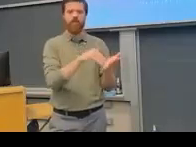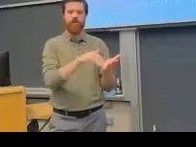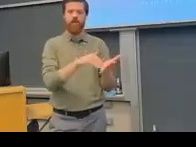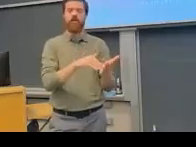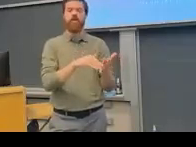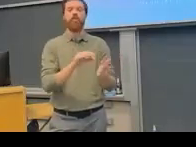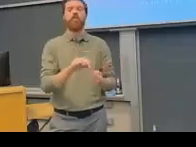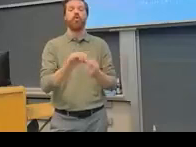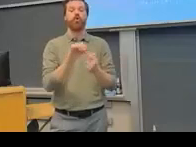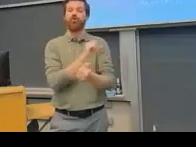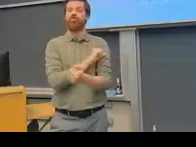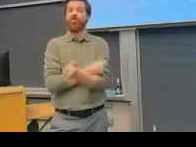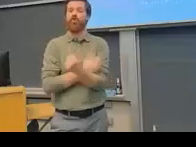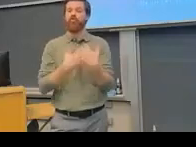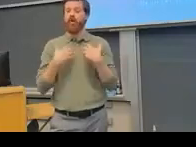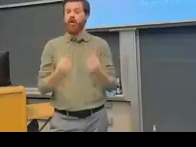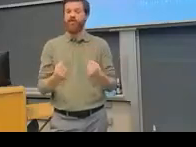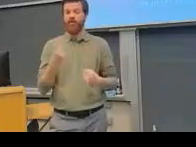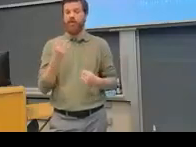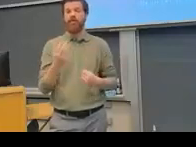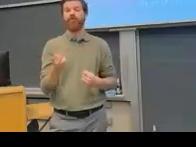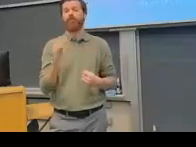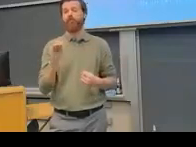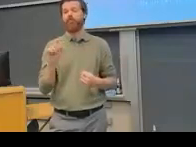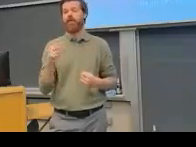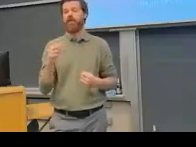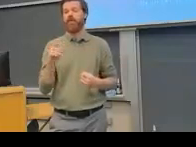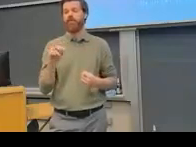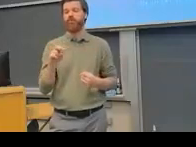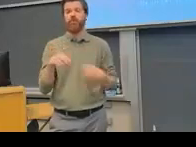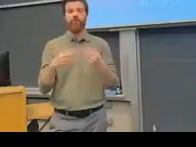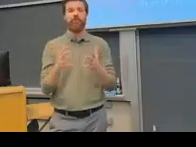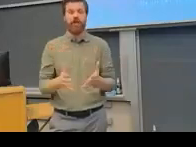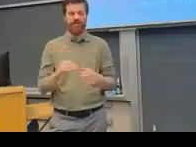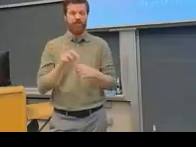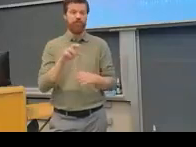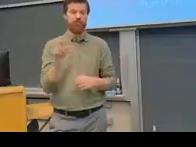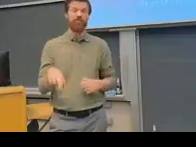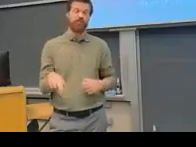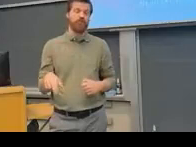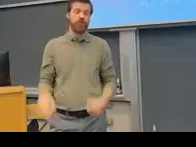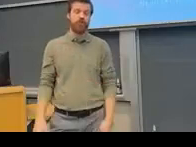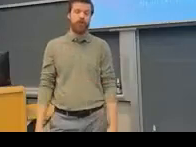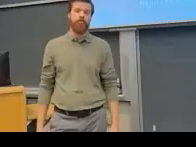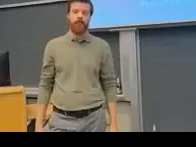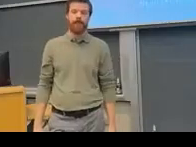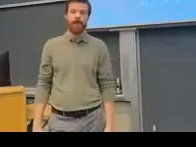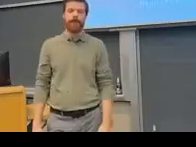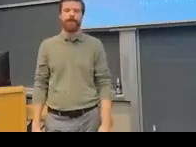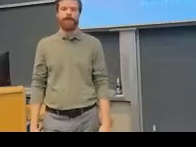recovery is we are one of only two methodone providers in the area the rochest area so um